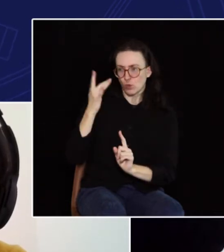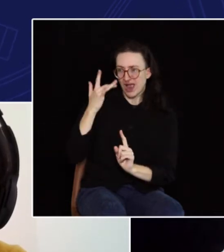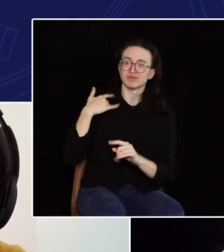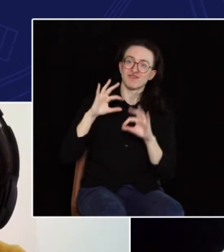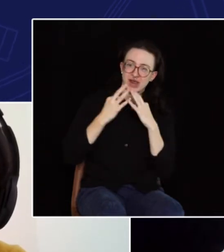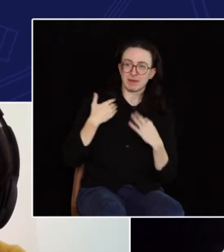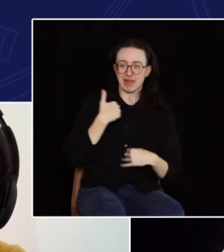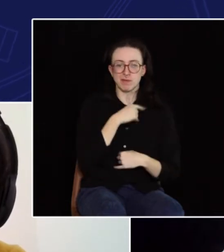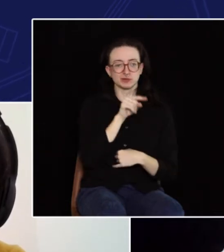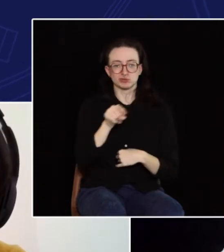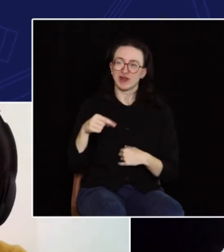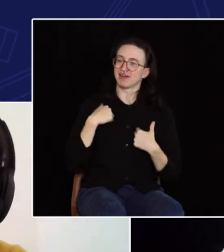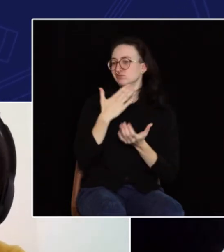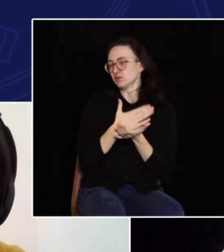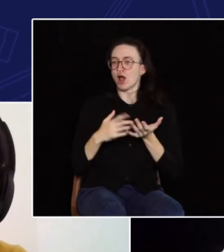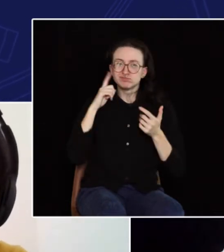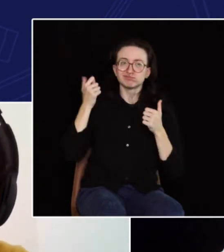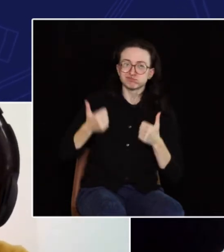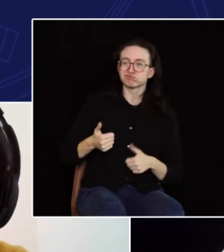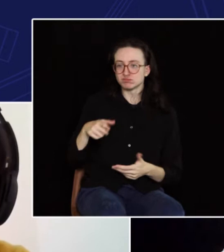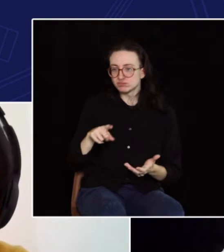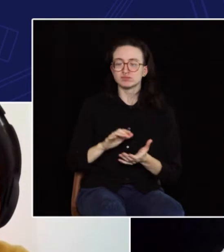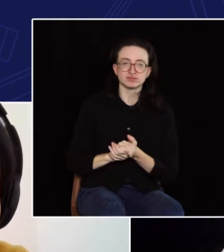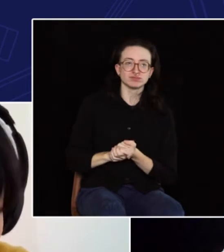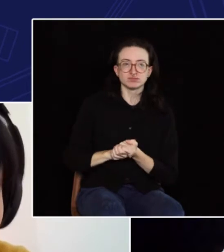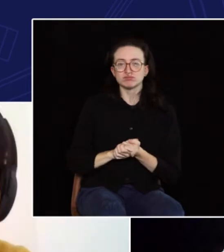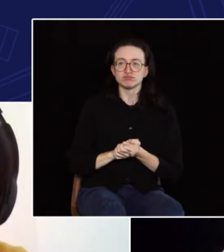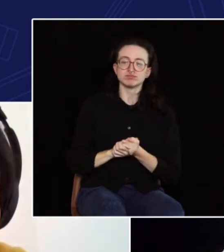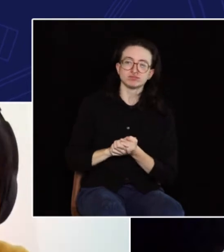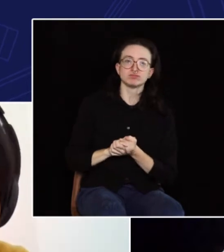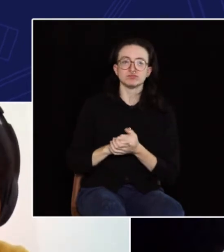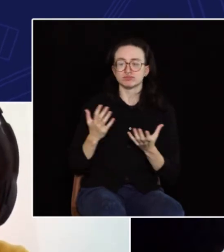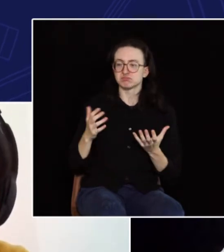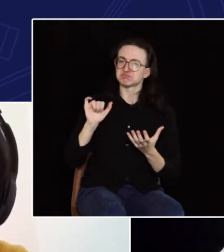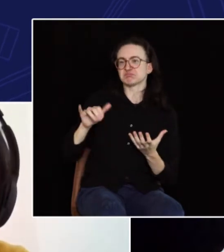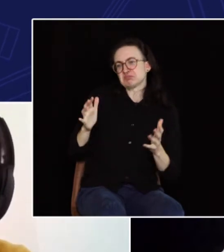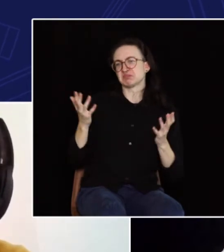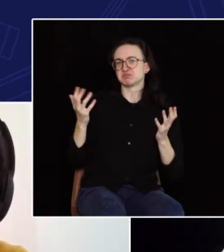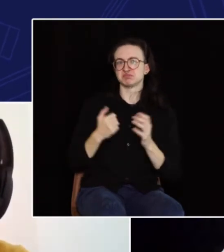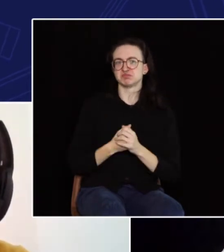because I do have some family members with partial hearing loss, so... That's about it.